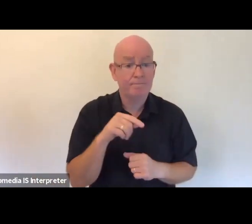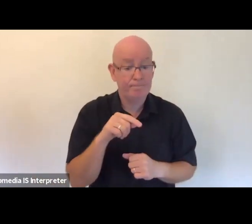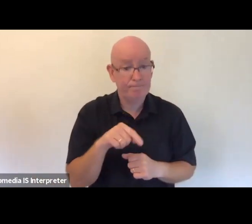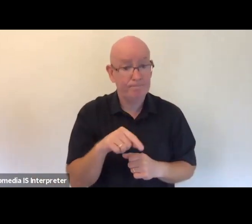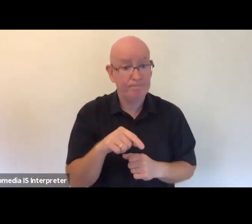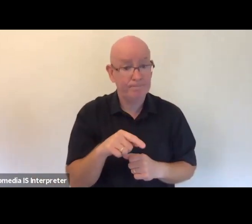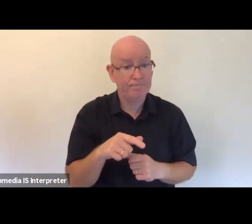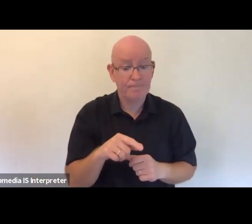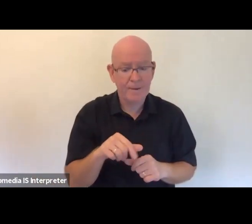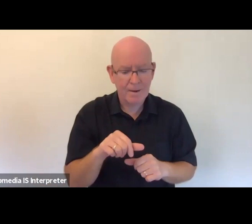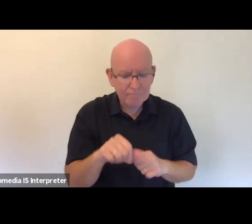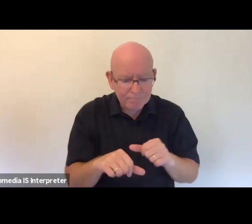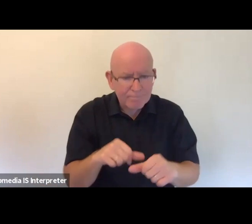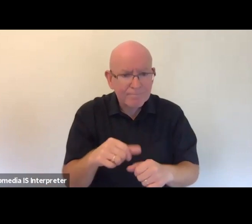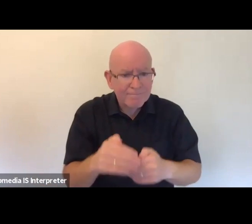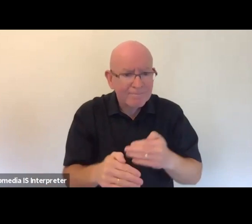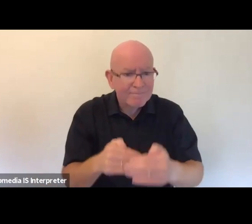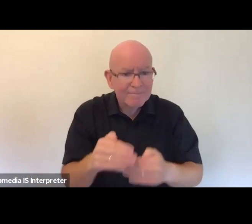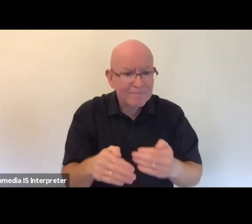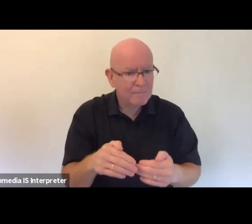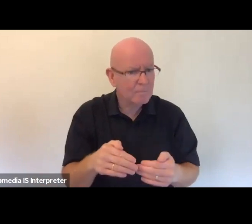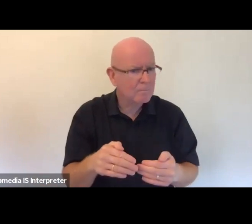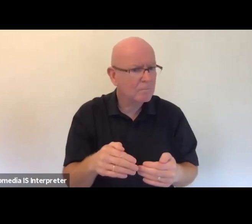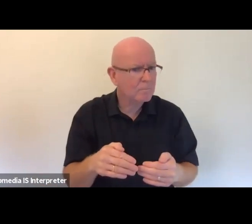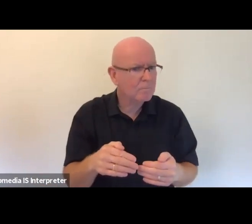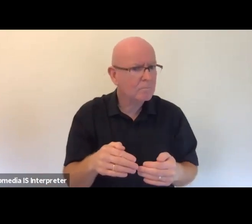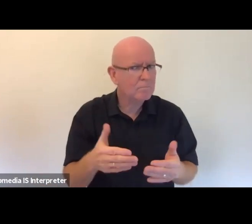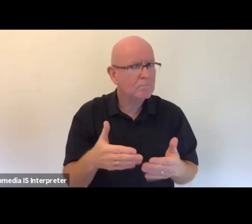You know, those people with disability are going to be accessed for…